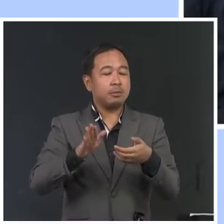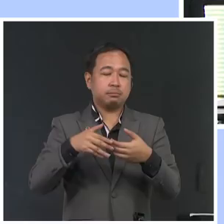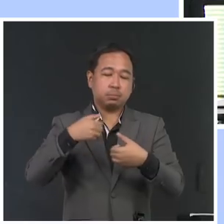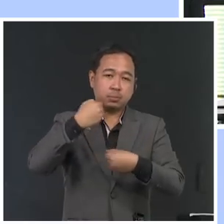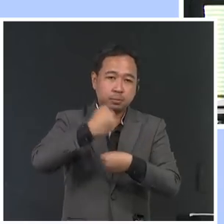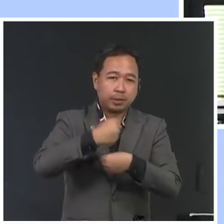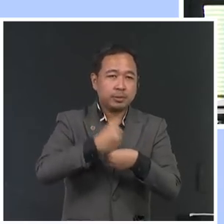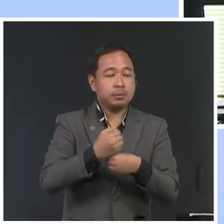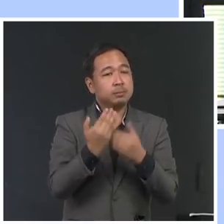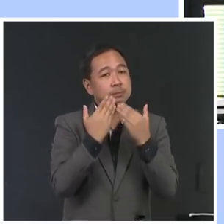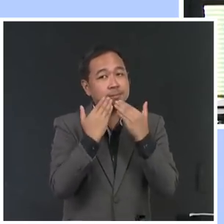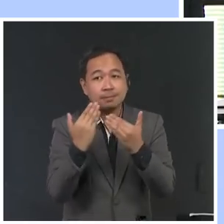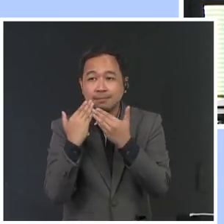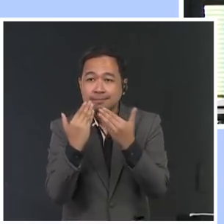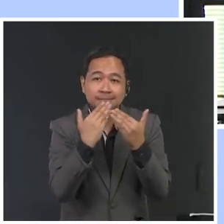Yoshikura and other people made a great contribution.